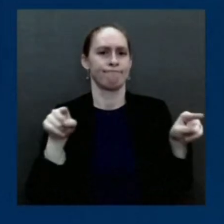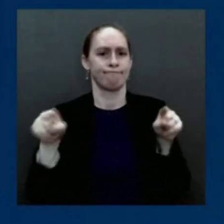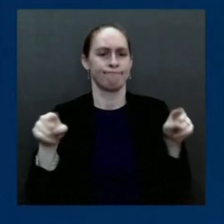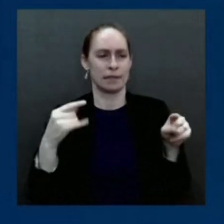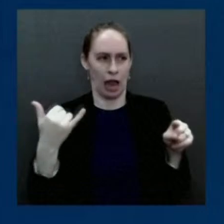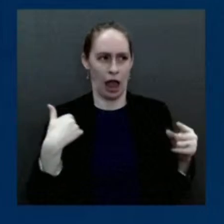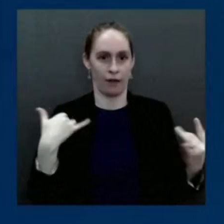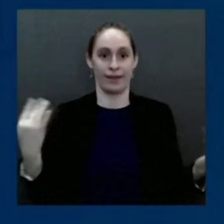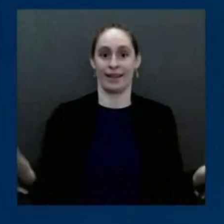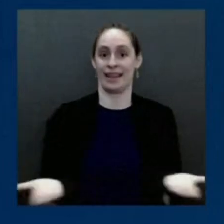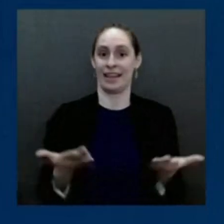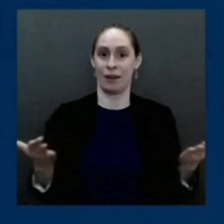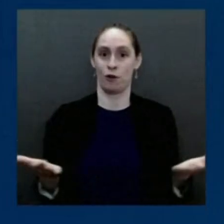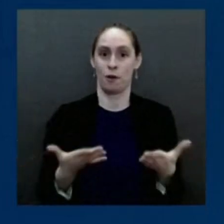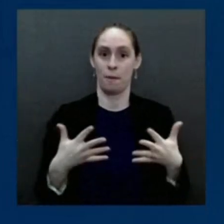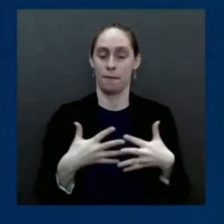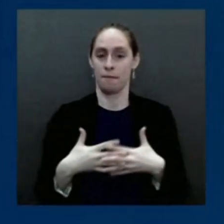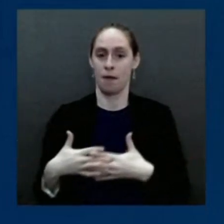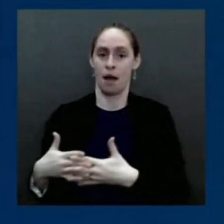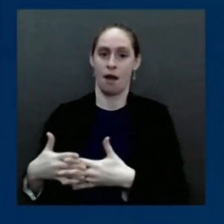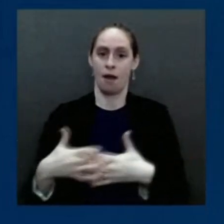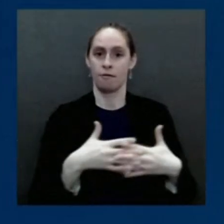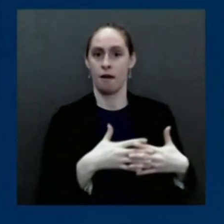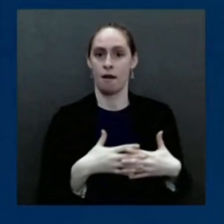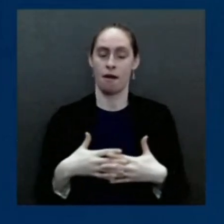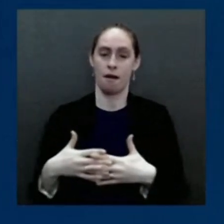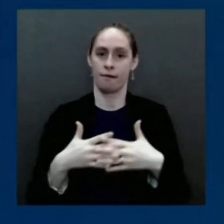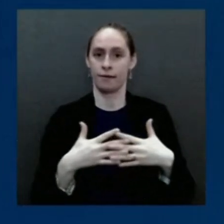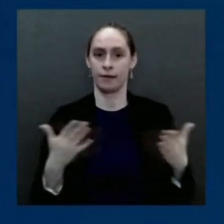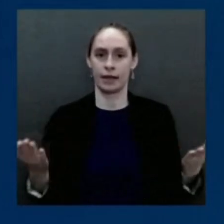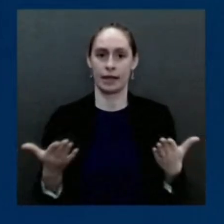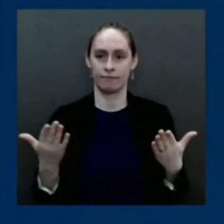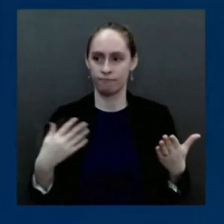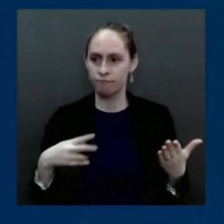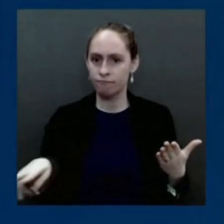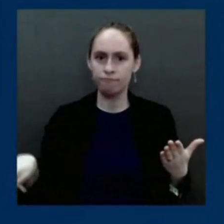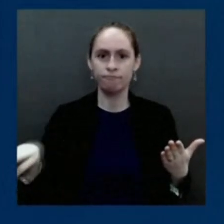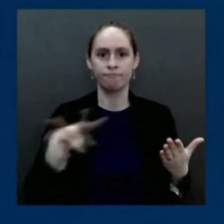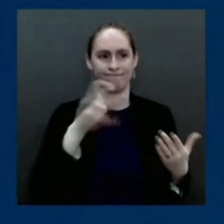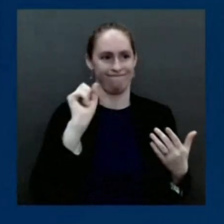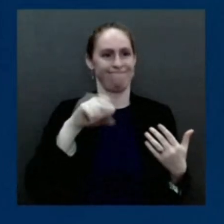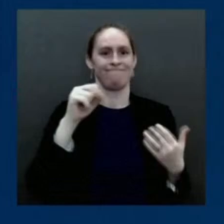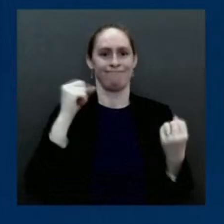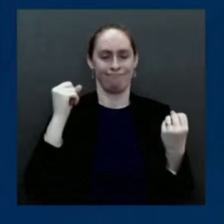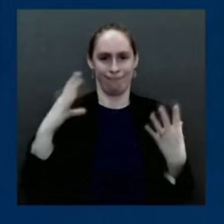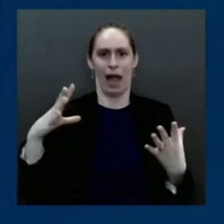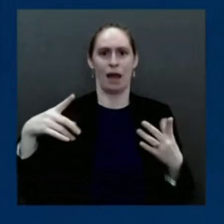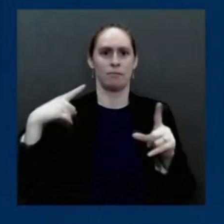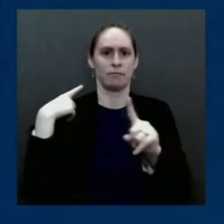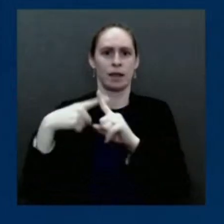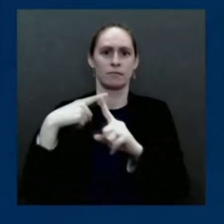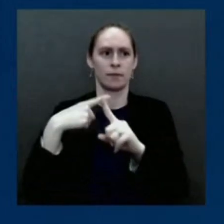GETTING ACCUMULATION OF DATA. THE SPIKE IN CASES IS OUT OF PROPORTION TO THE INCREASE IN